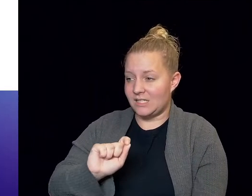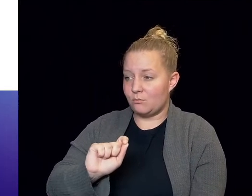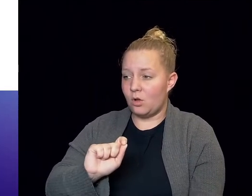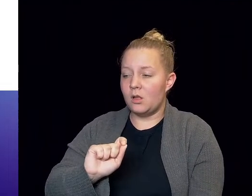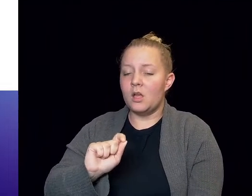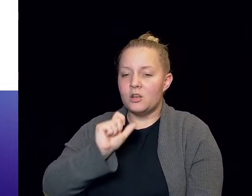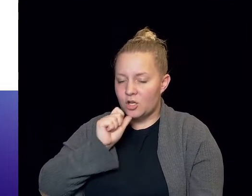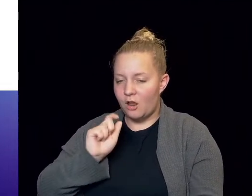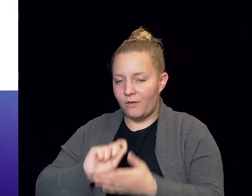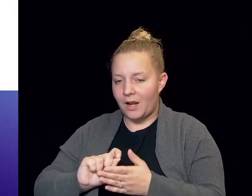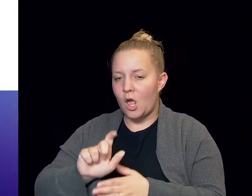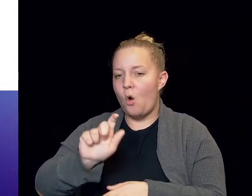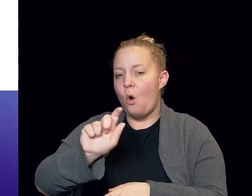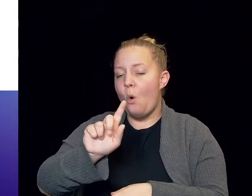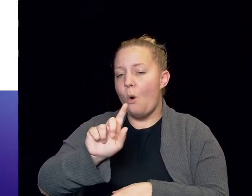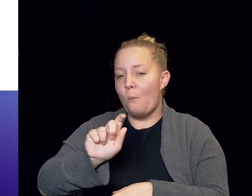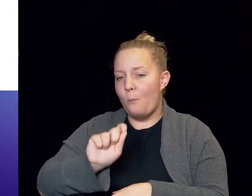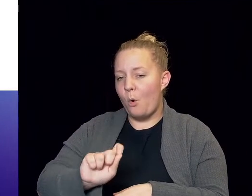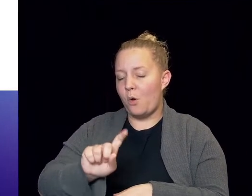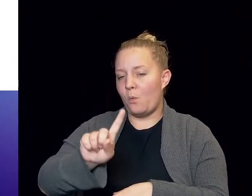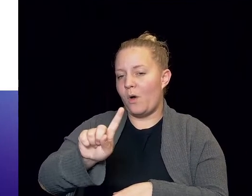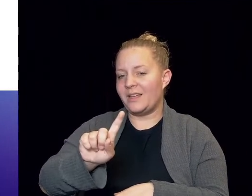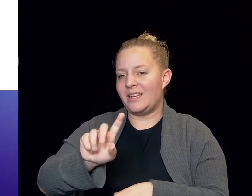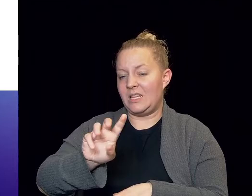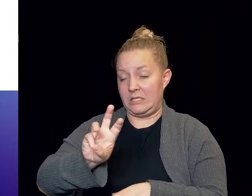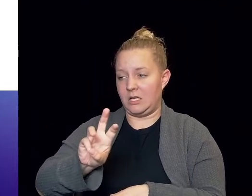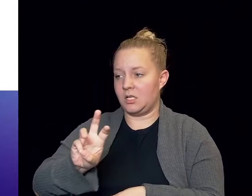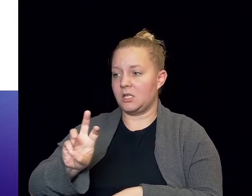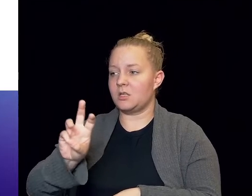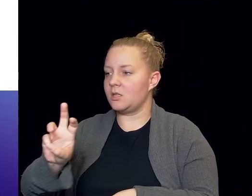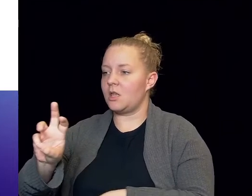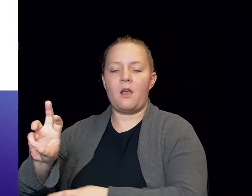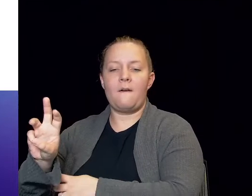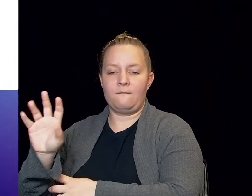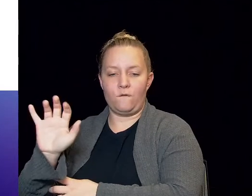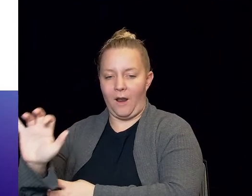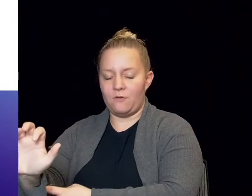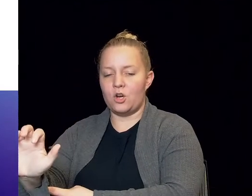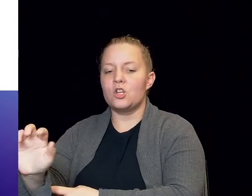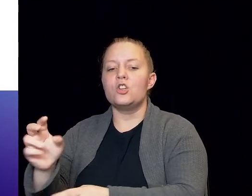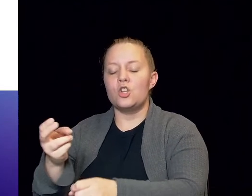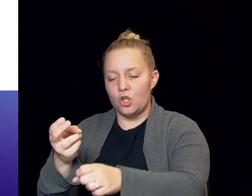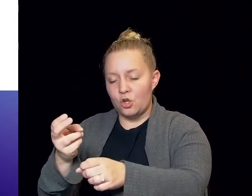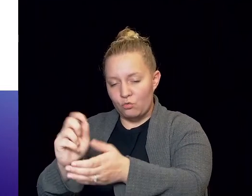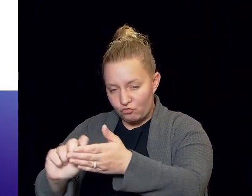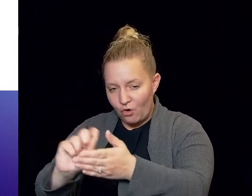and ever and ever, you are instead going to write .1 and then 6 and that 6 is repeating.